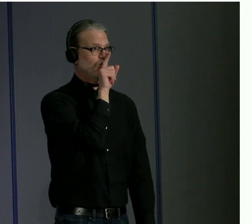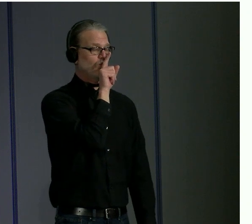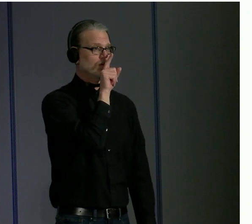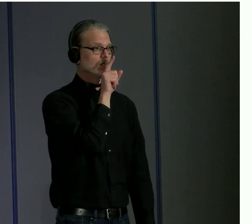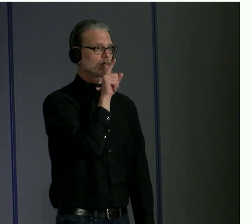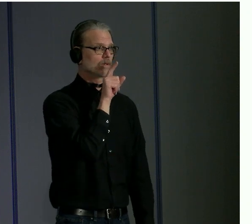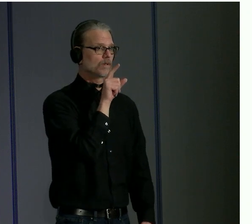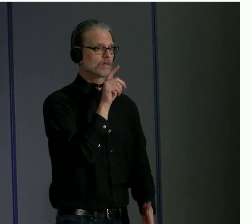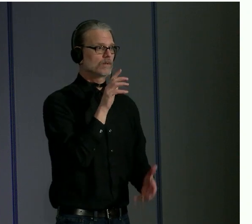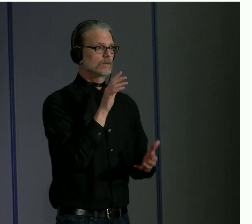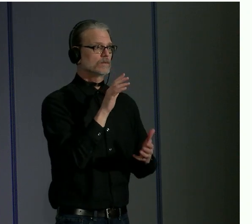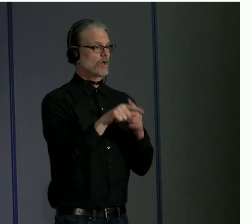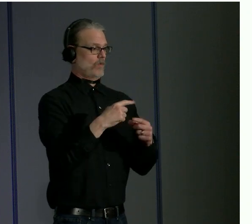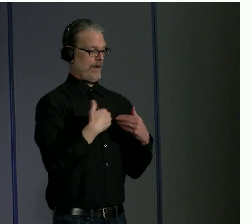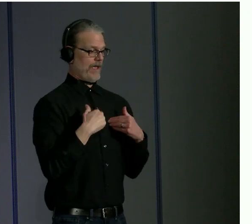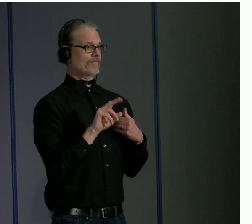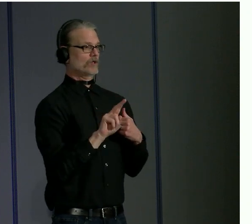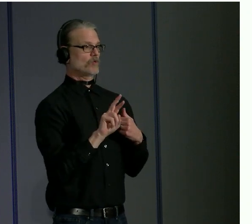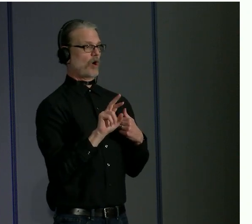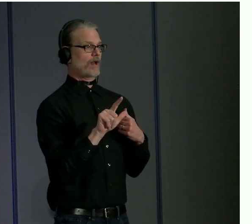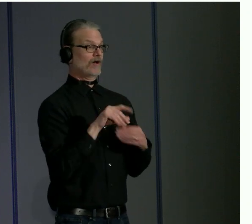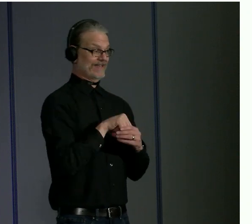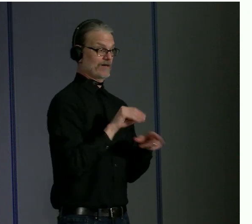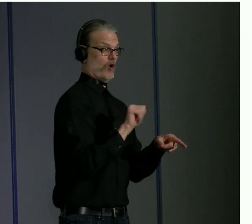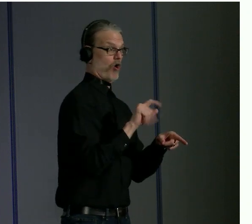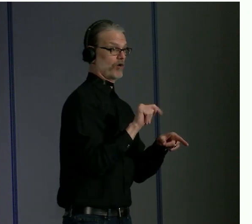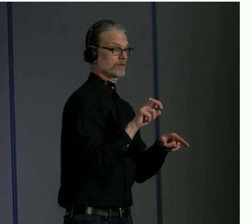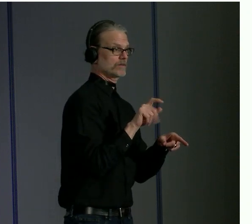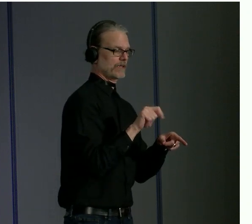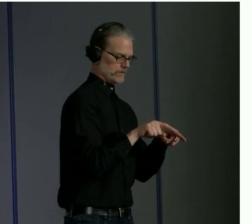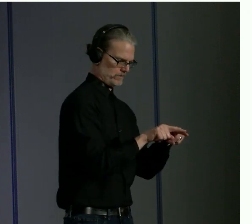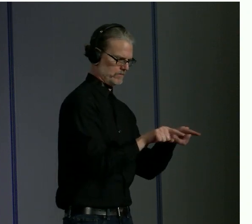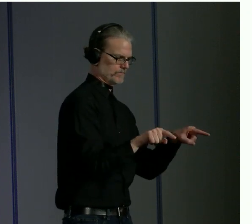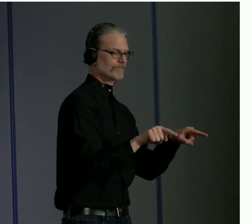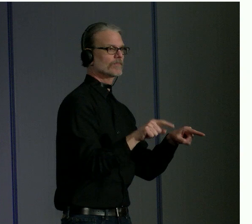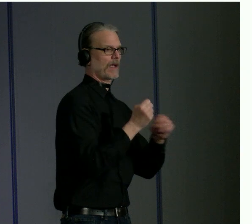So when I have URLs in my Alt Text, I make sure that I say, you know,